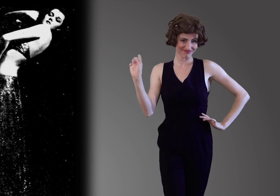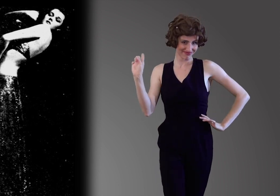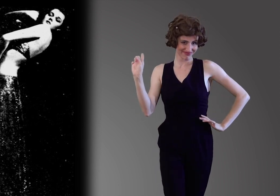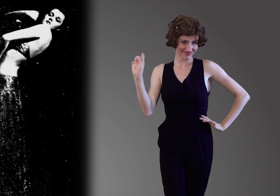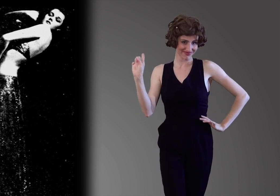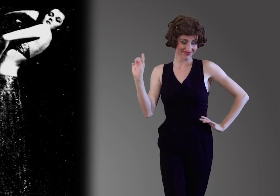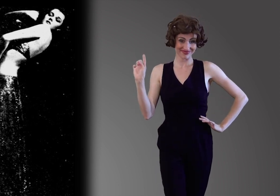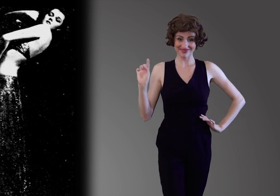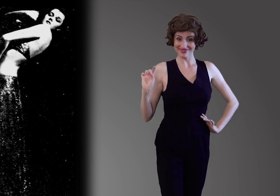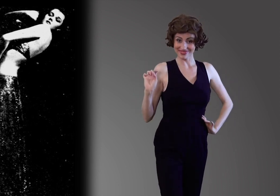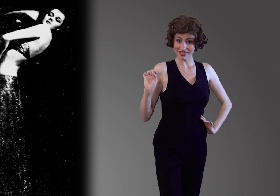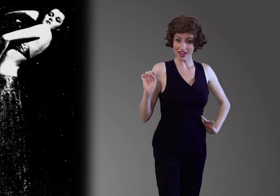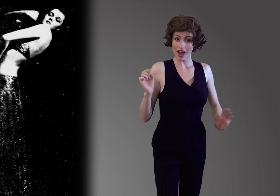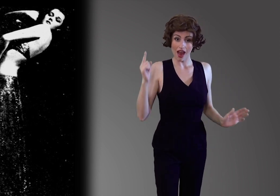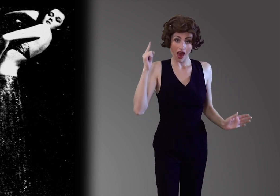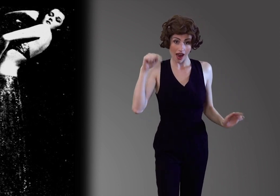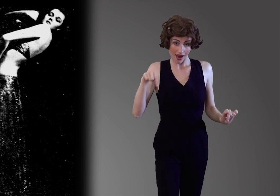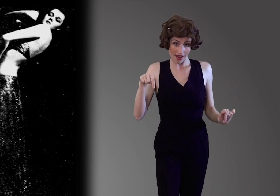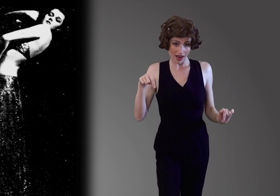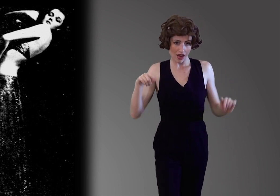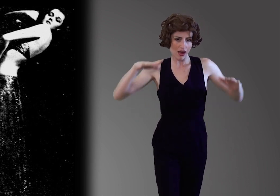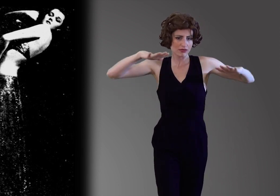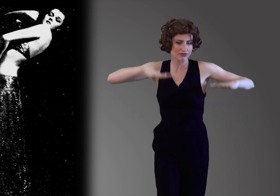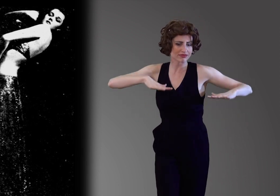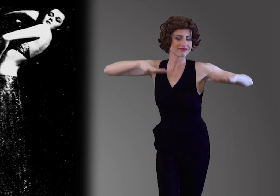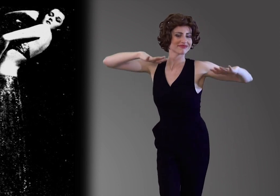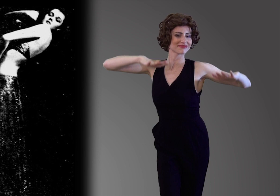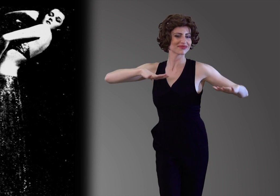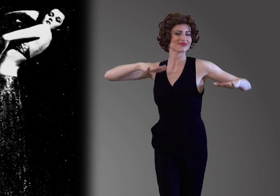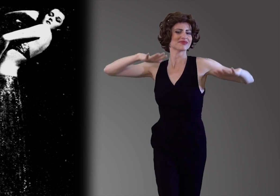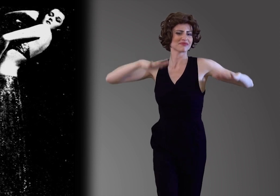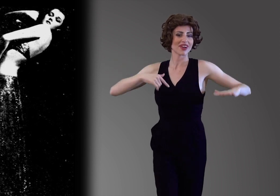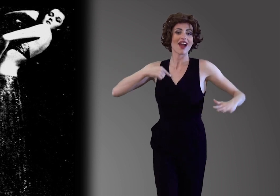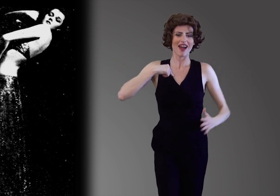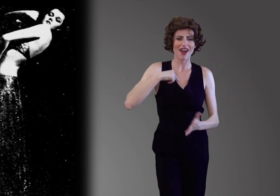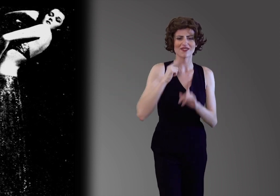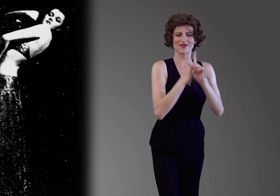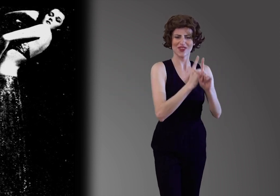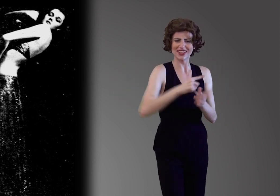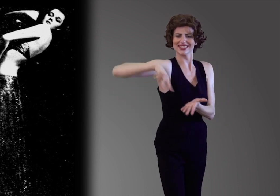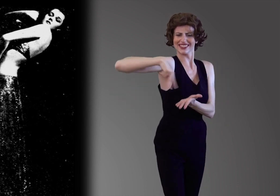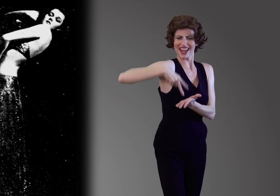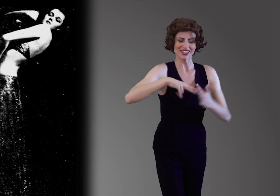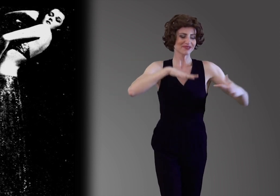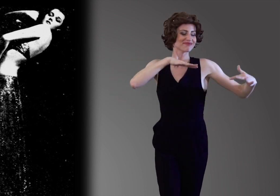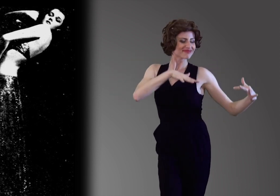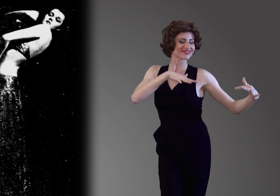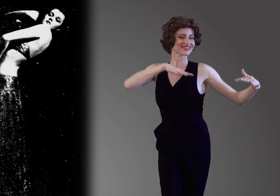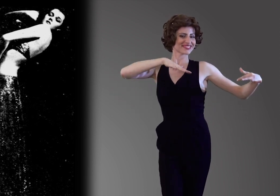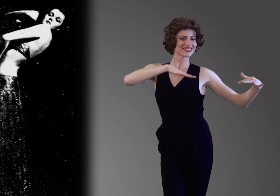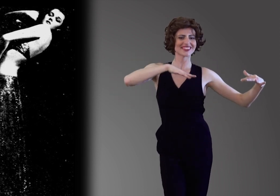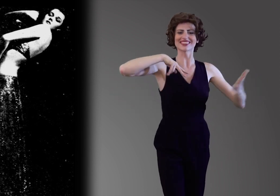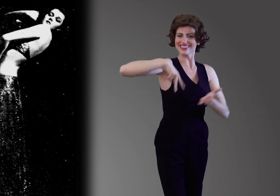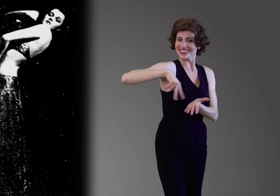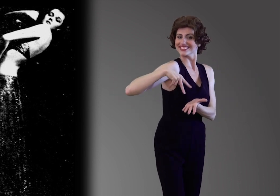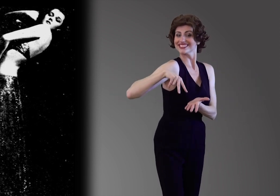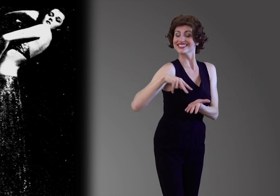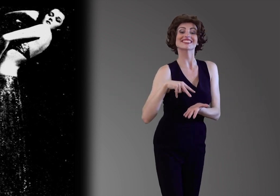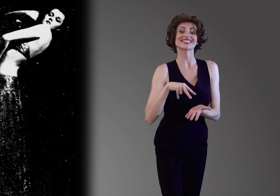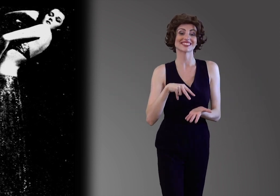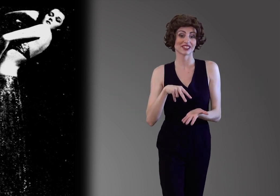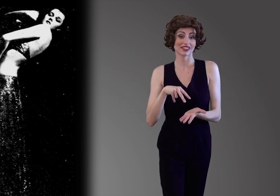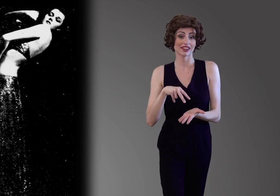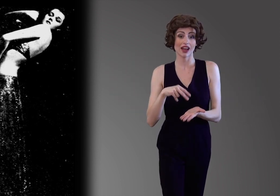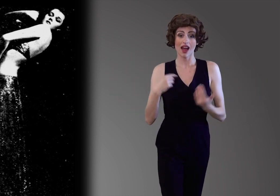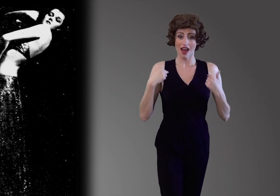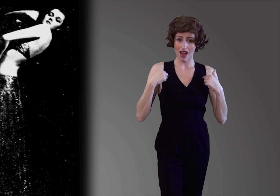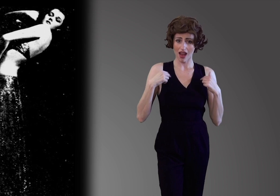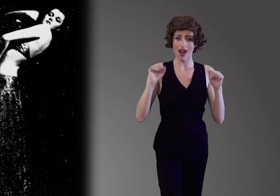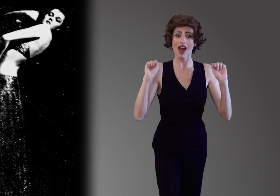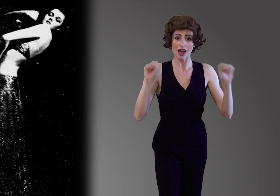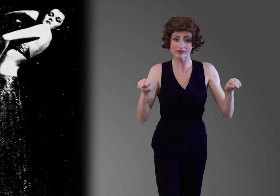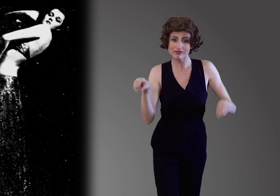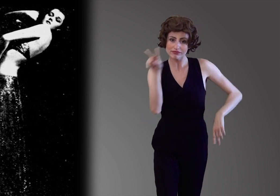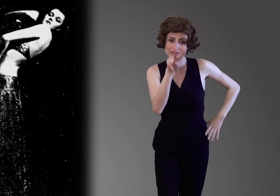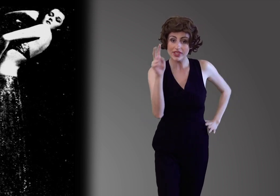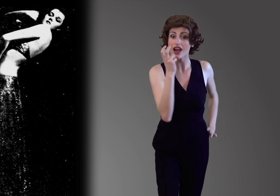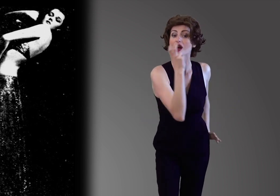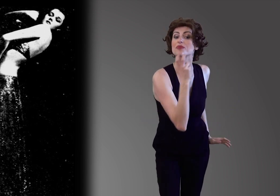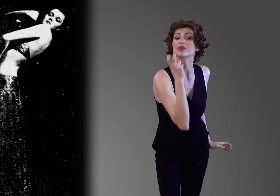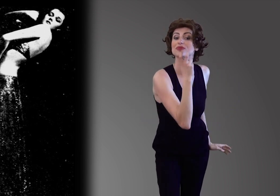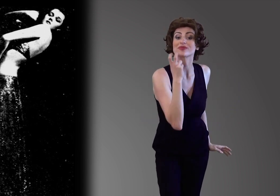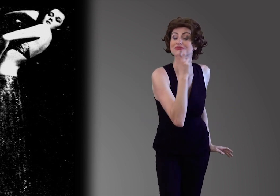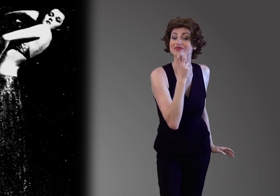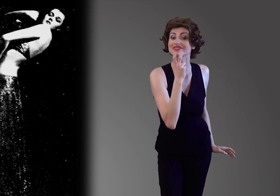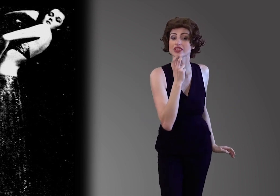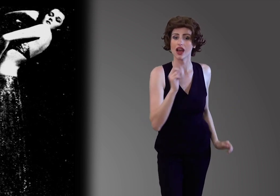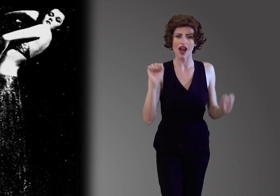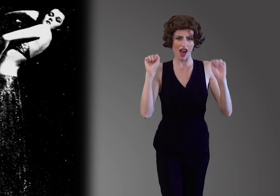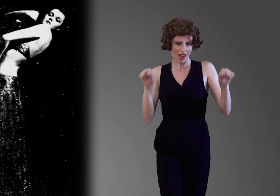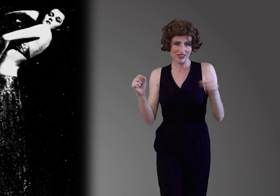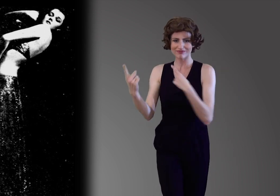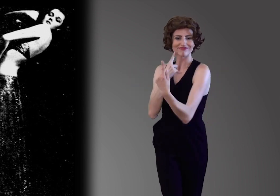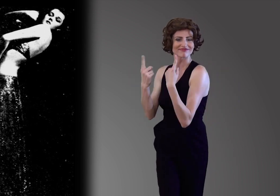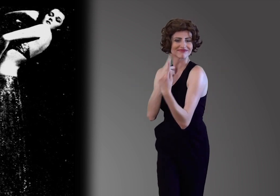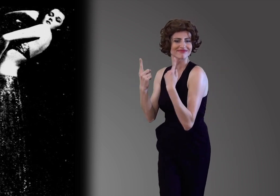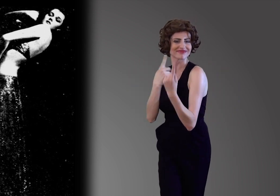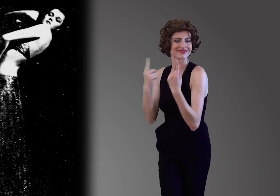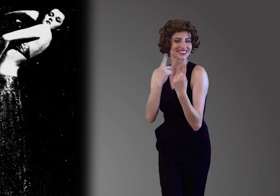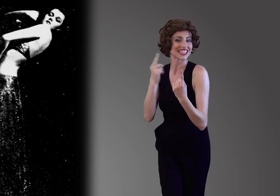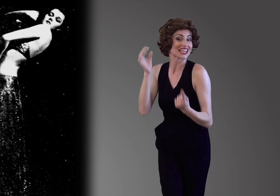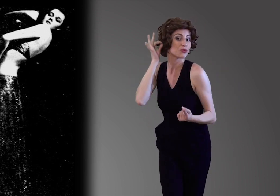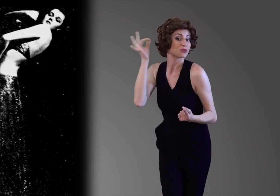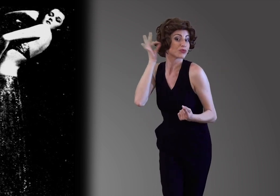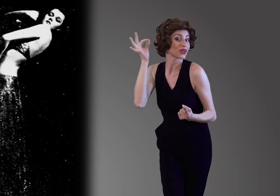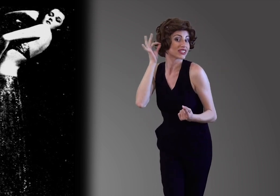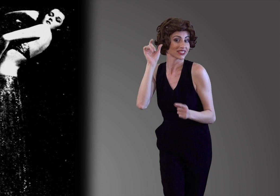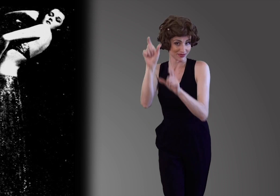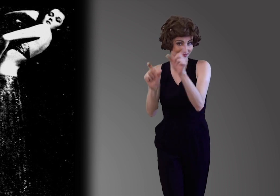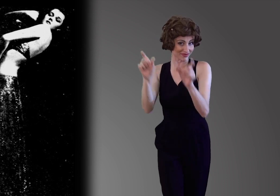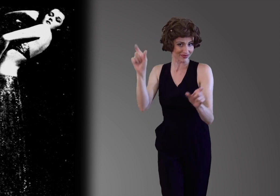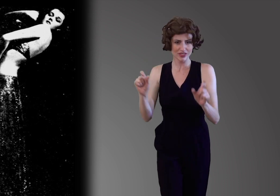vibrations which guides me in my dancing. I can lipread and talk with hearing people but